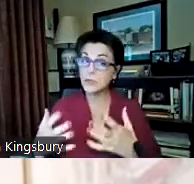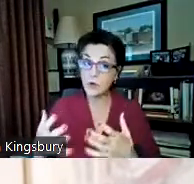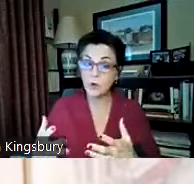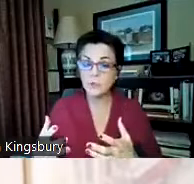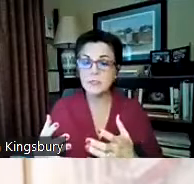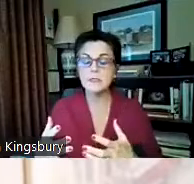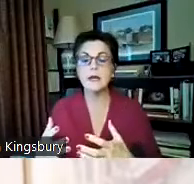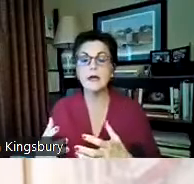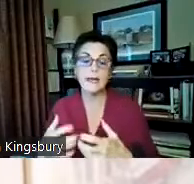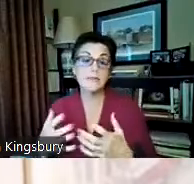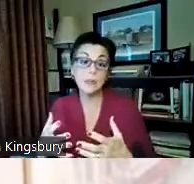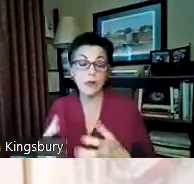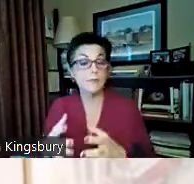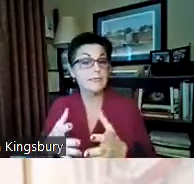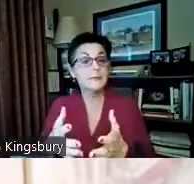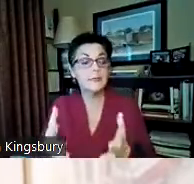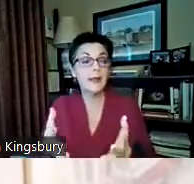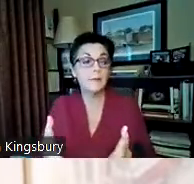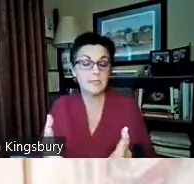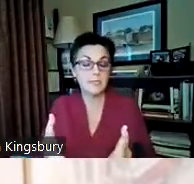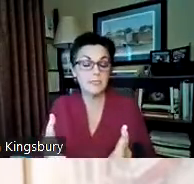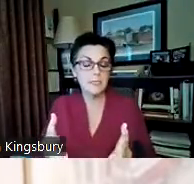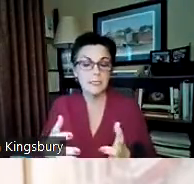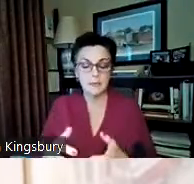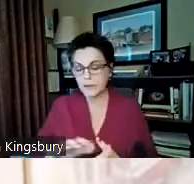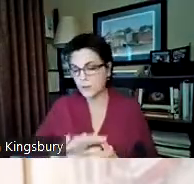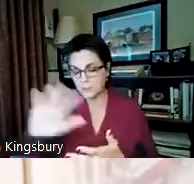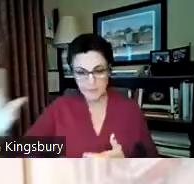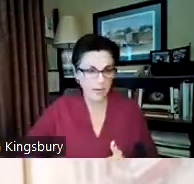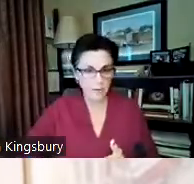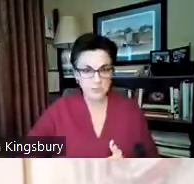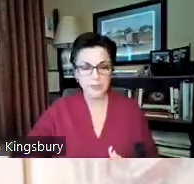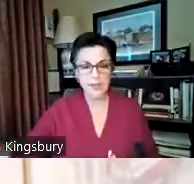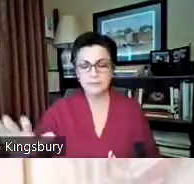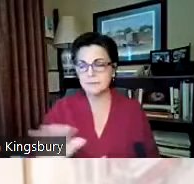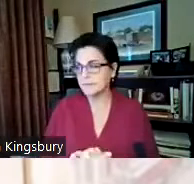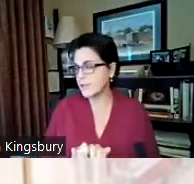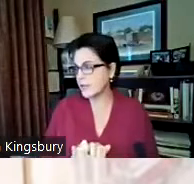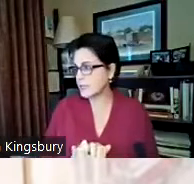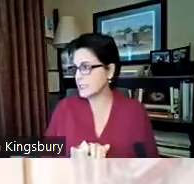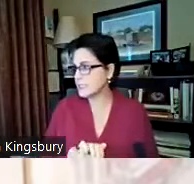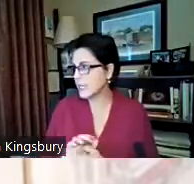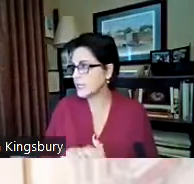court, the eyes of the law, they've been deemed incompetent. Now, again, we could spend hours on that, not our intent today.